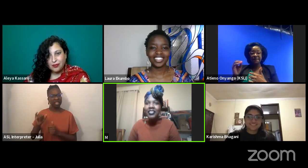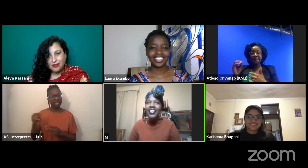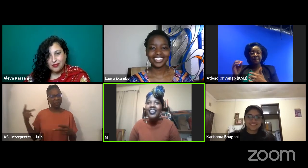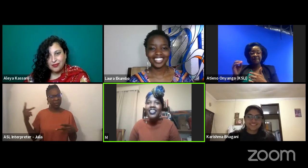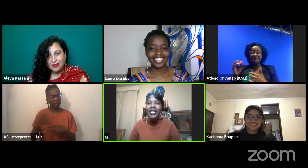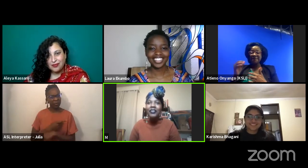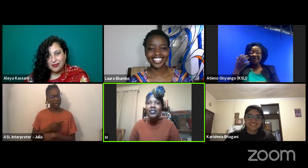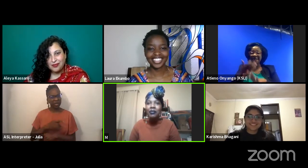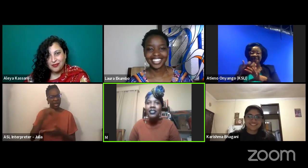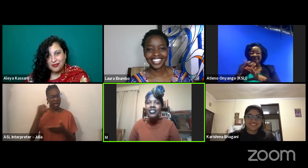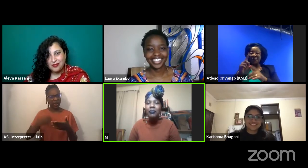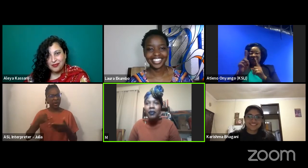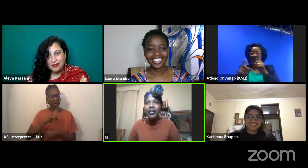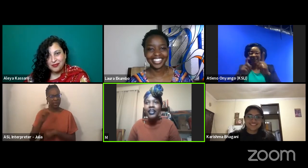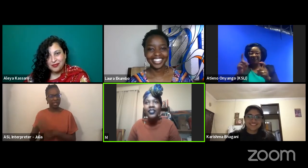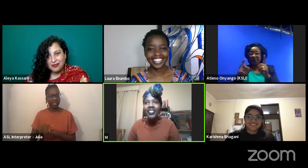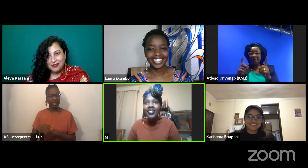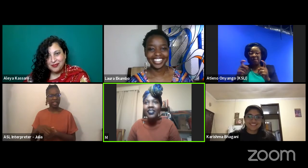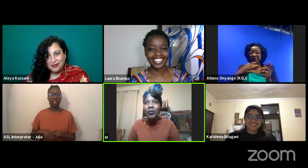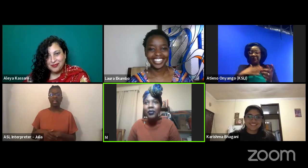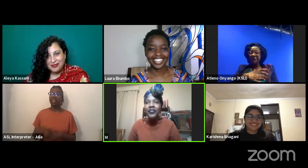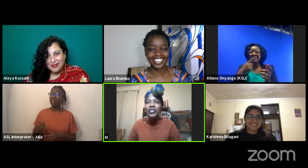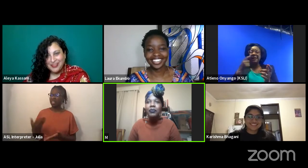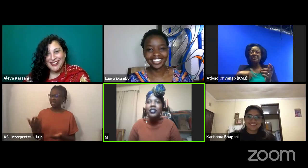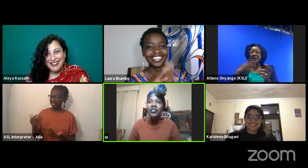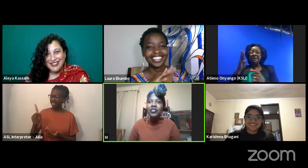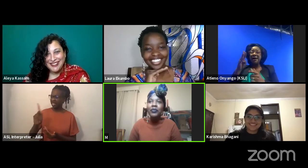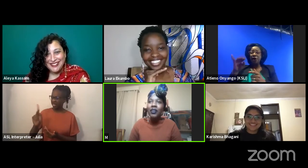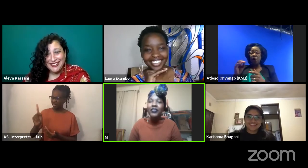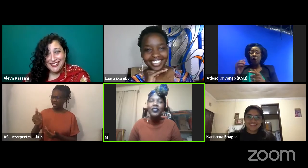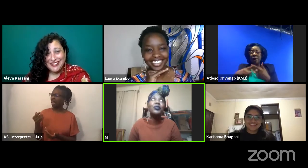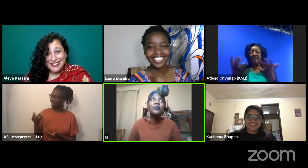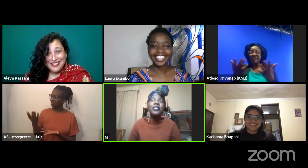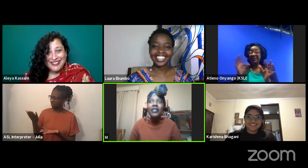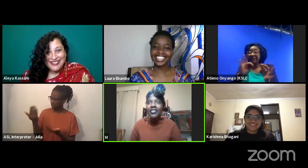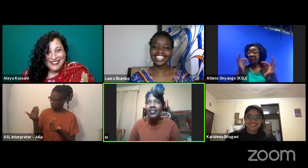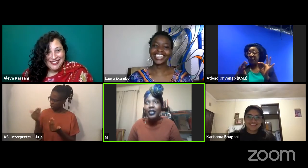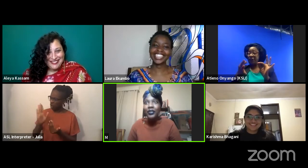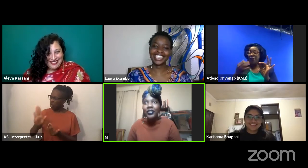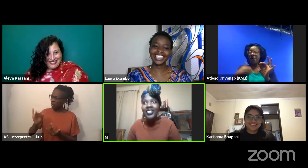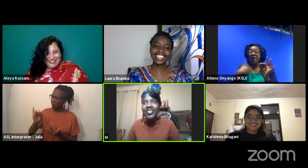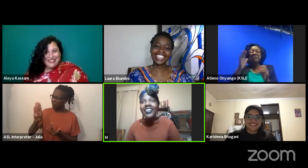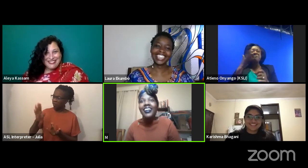It's the thing I'm like Karishma, please tell me my bio, I think whatever interpretation of me you have is so much better than my own